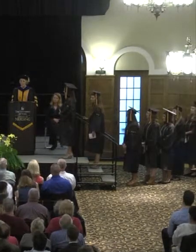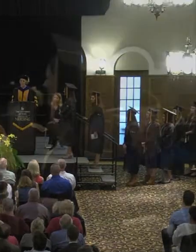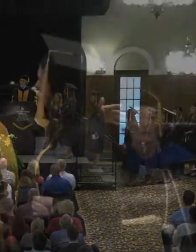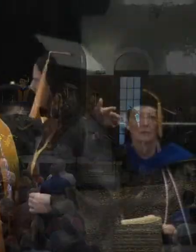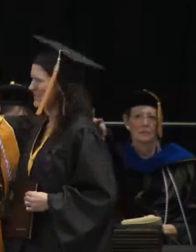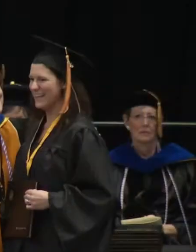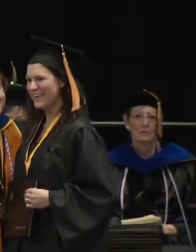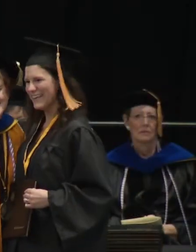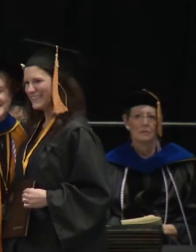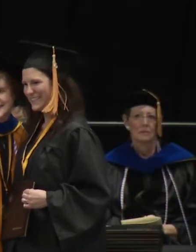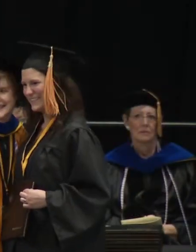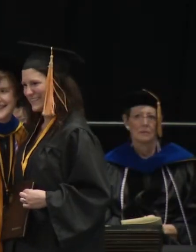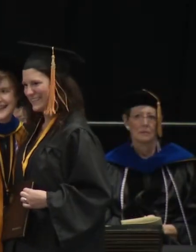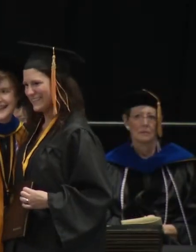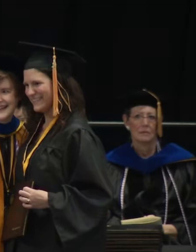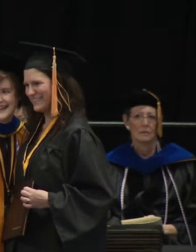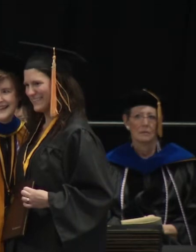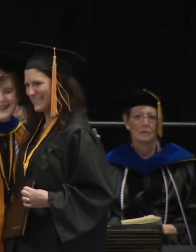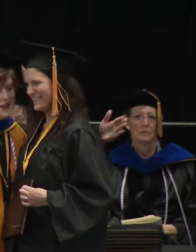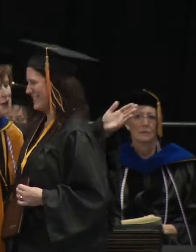with University Honors.